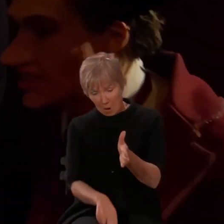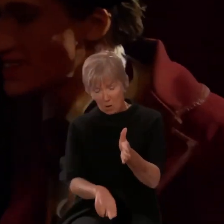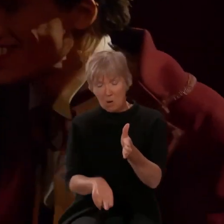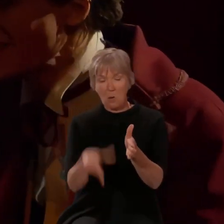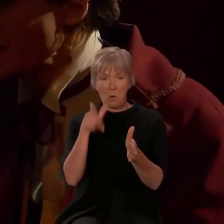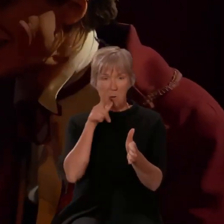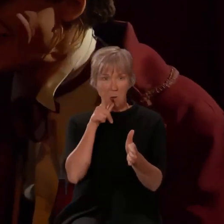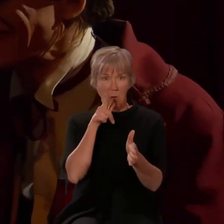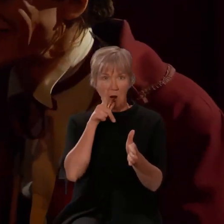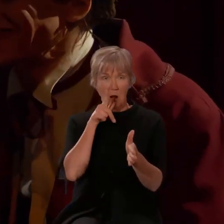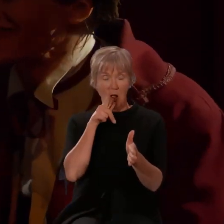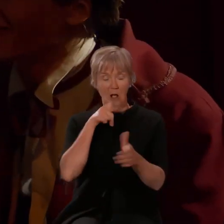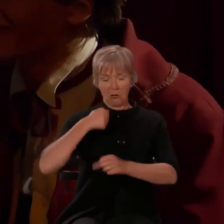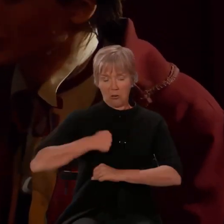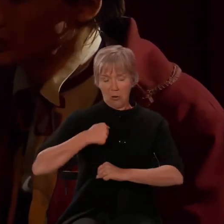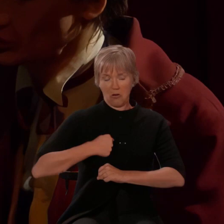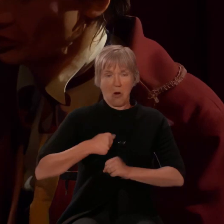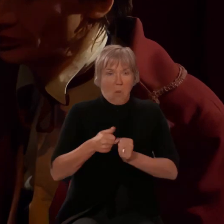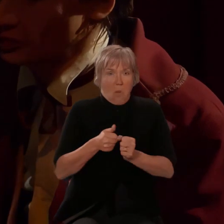That's right. Lost his head from a cannonball.